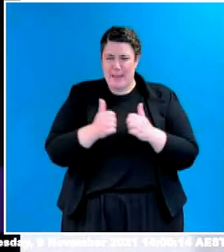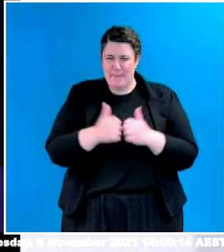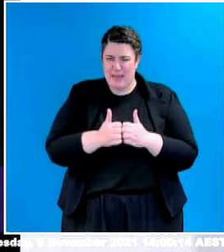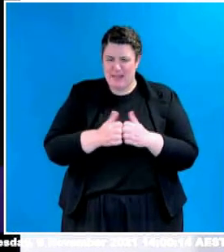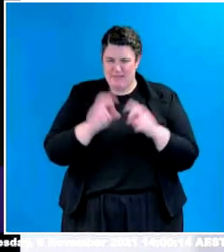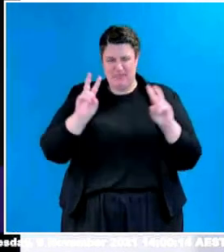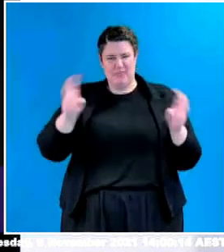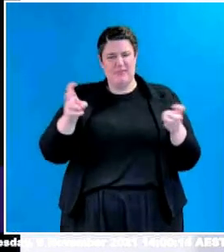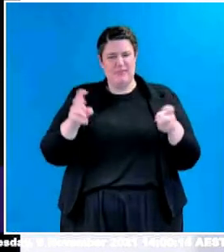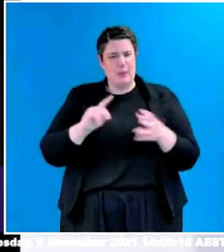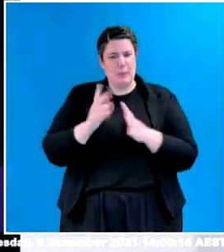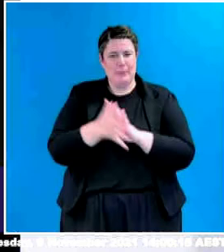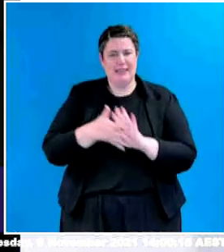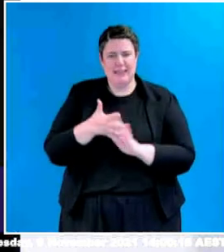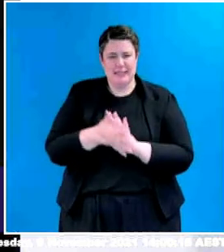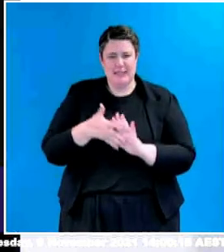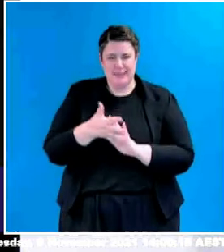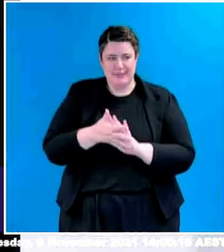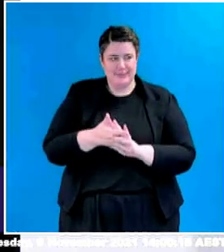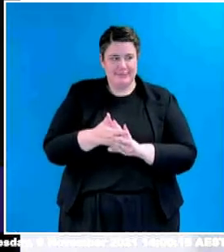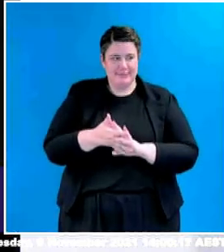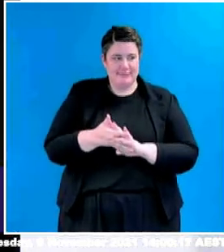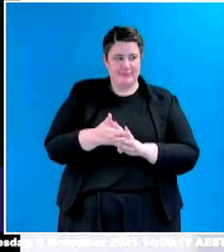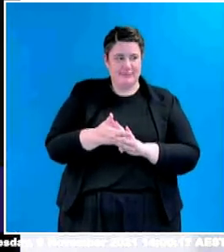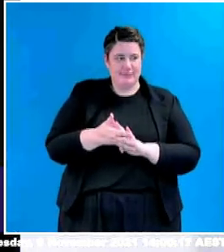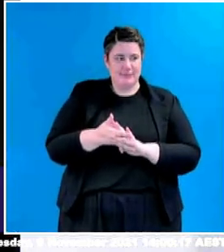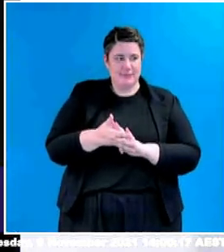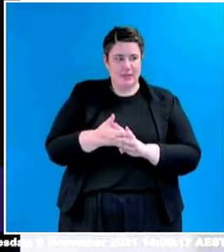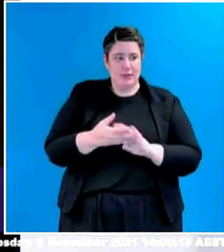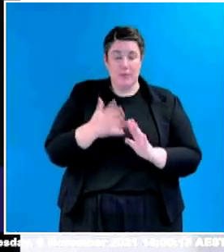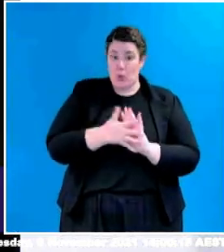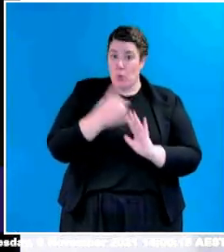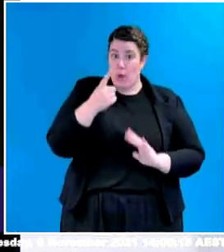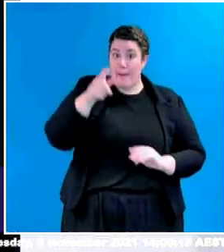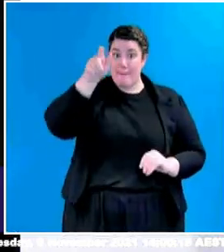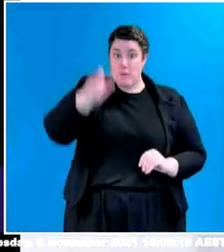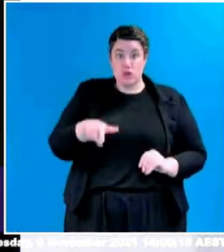there was someone who might not have been the sole author but there was a